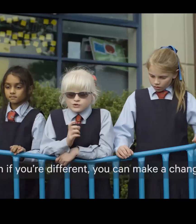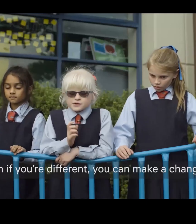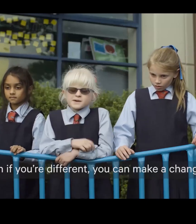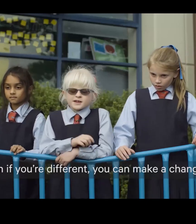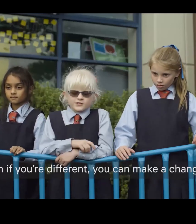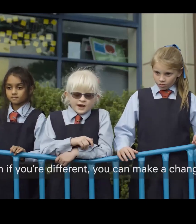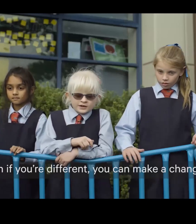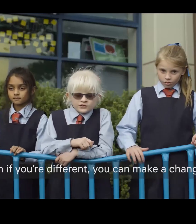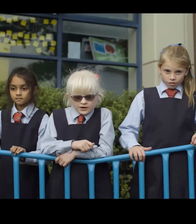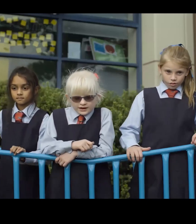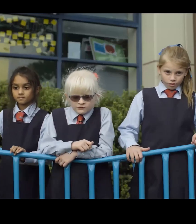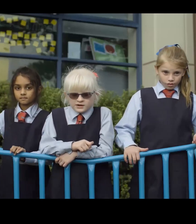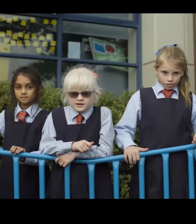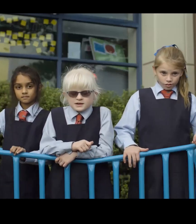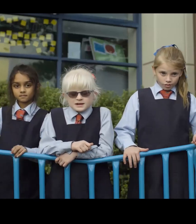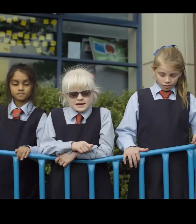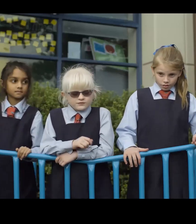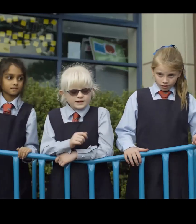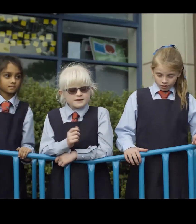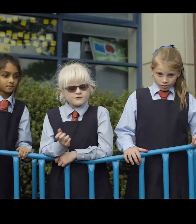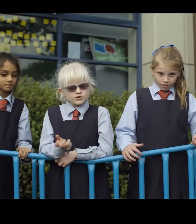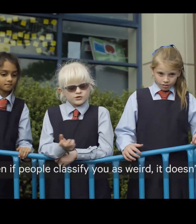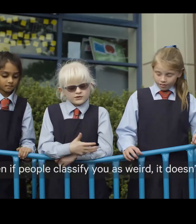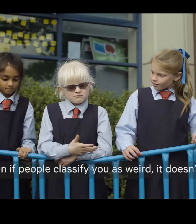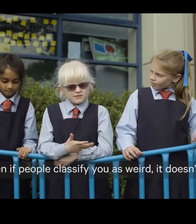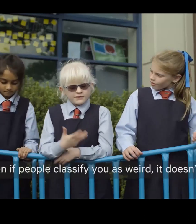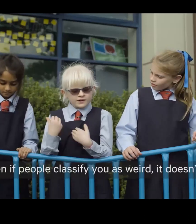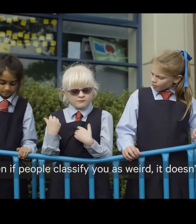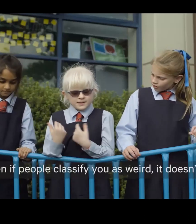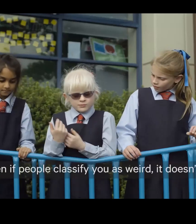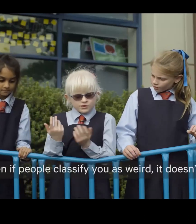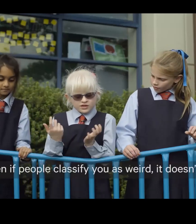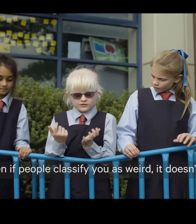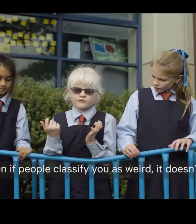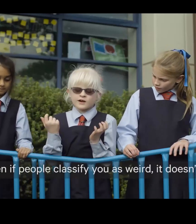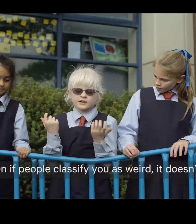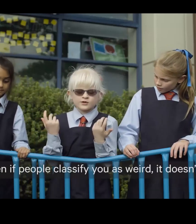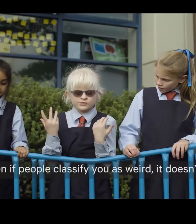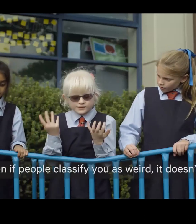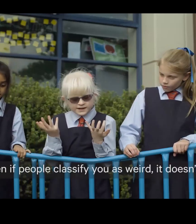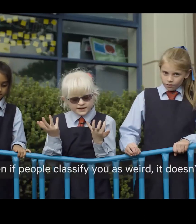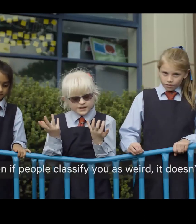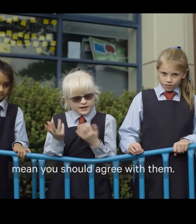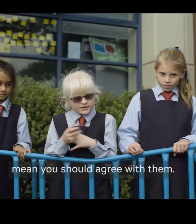you could make a change even. Even if you are just, even if people classify you as weird,